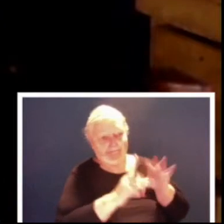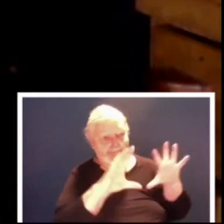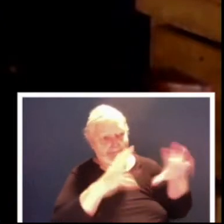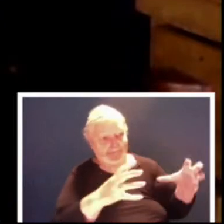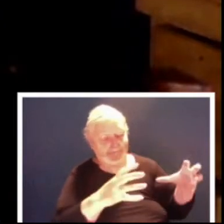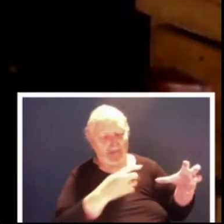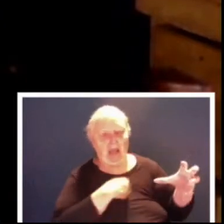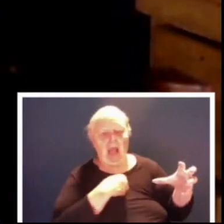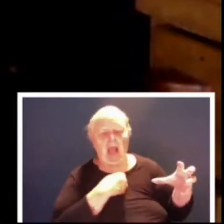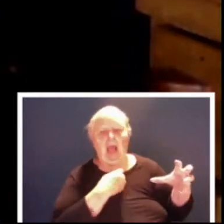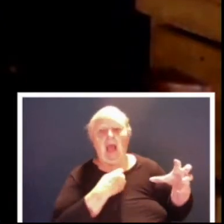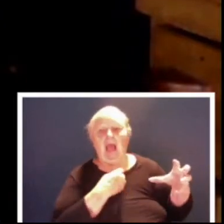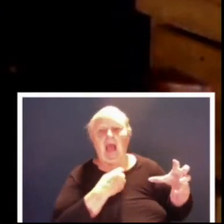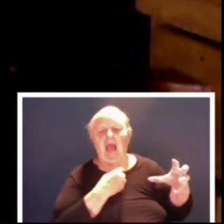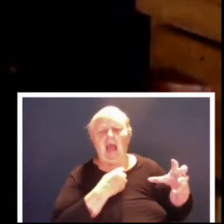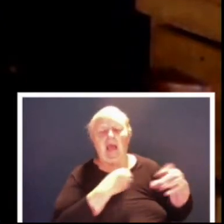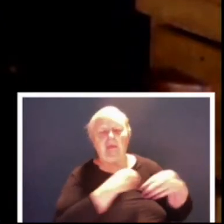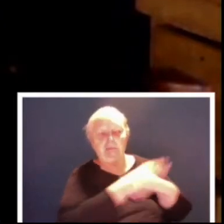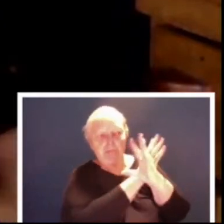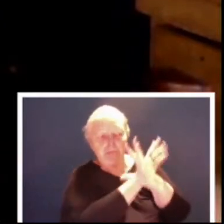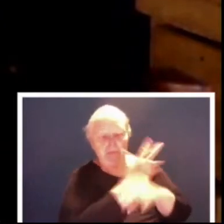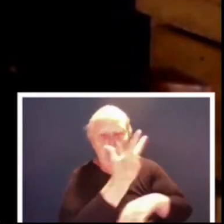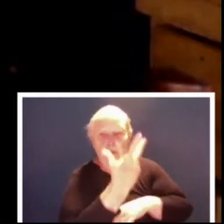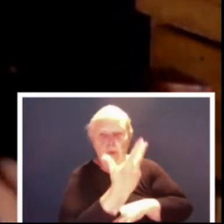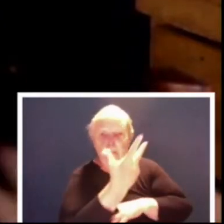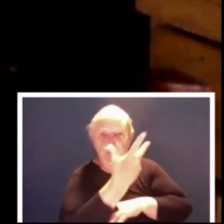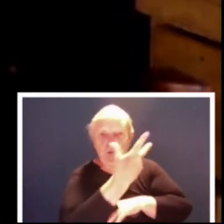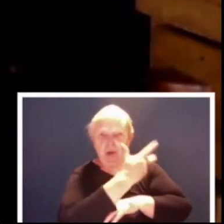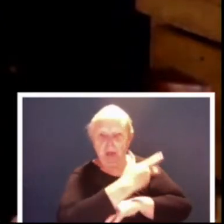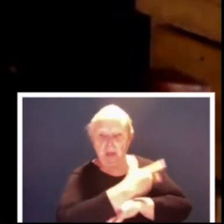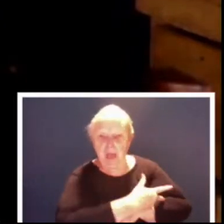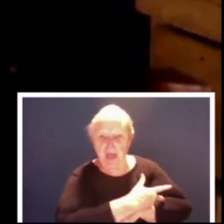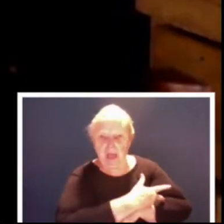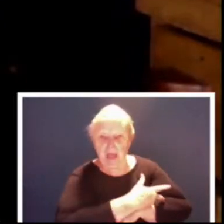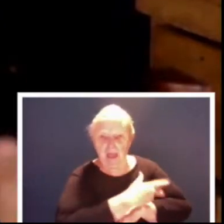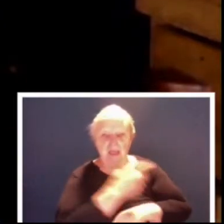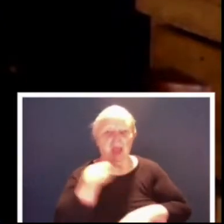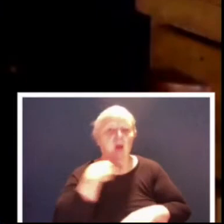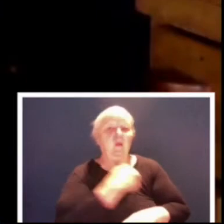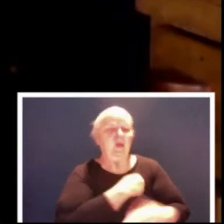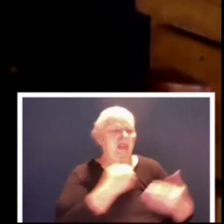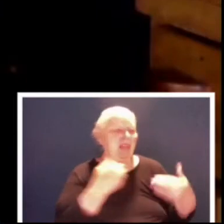and we literally had a global dance party with a live DJ with like four or 500 people.